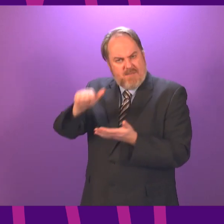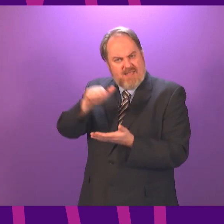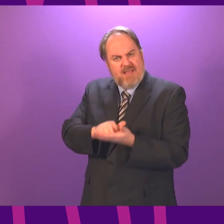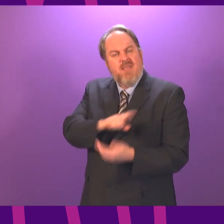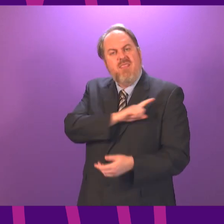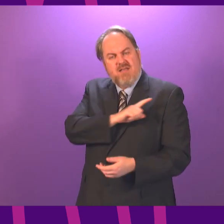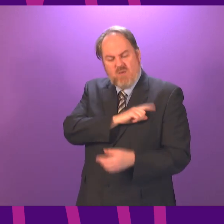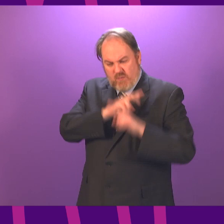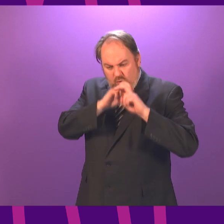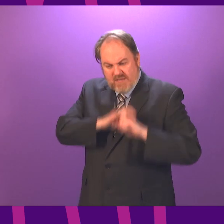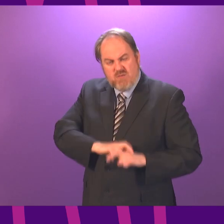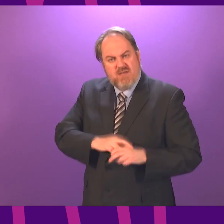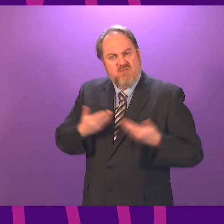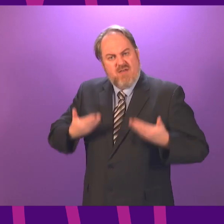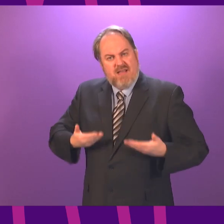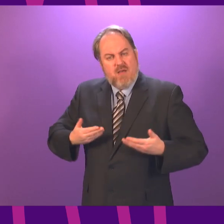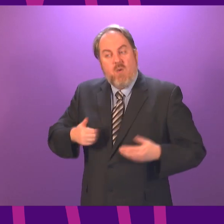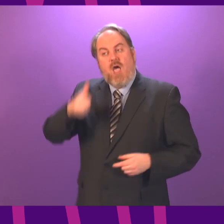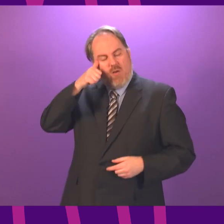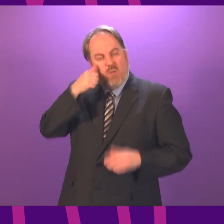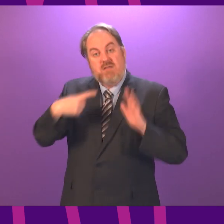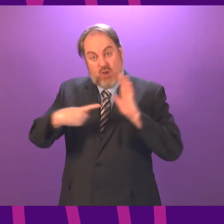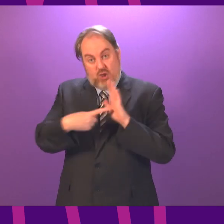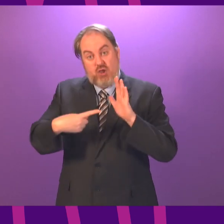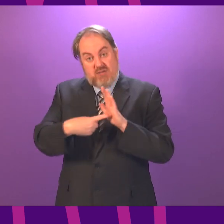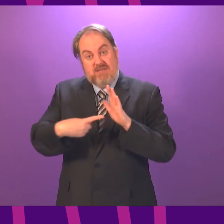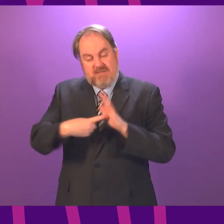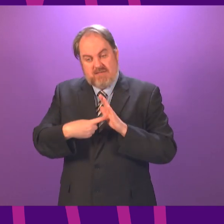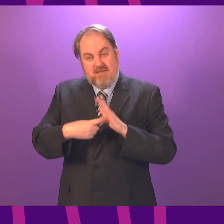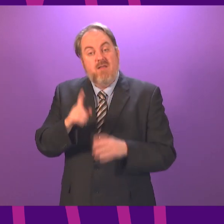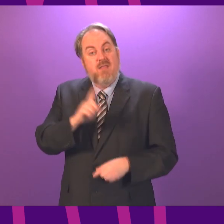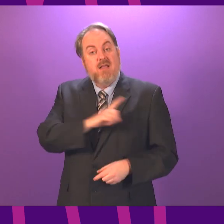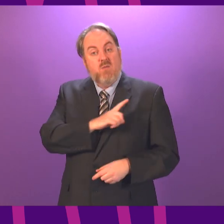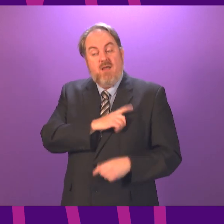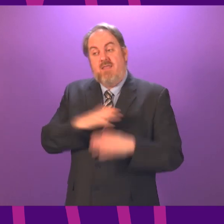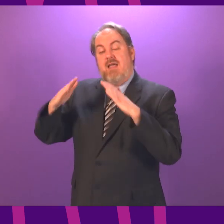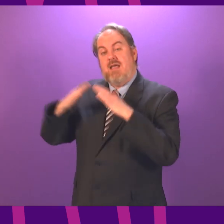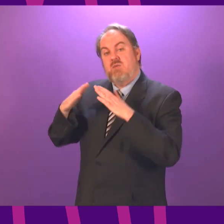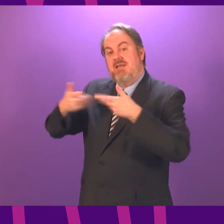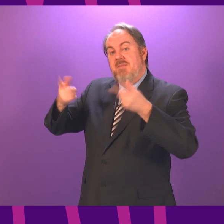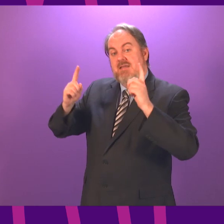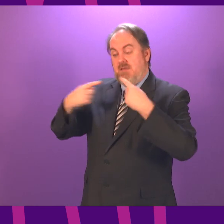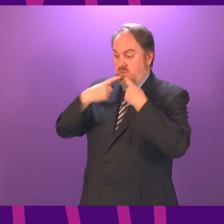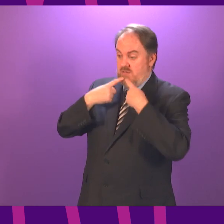I absolutely accept that there is a need for urgency. That is why, as I said in my initial answer, the Minister for Local Government, Housing and Planning will set out the pathway